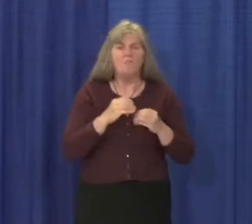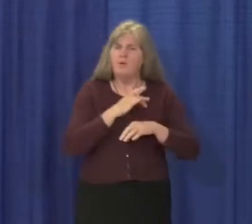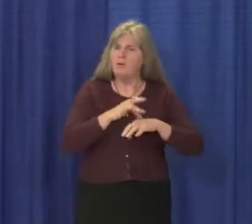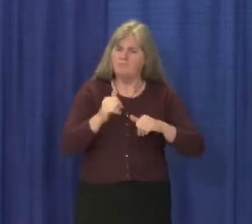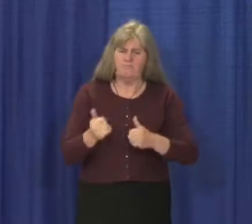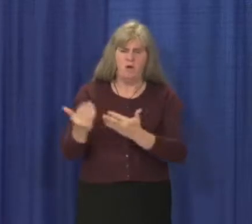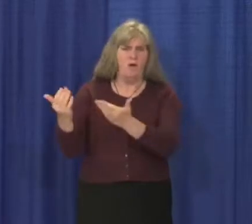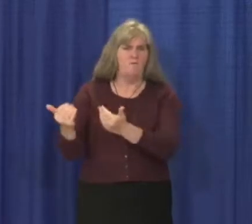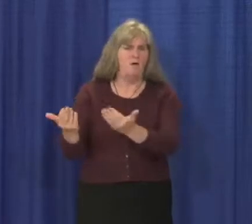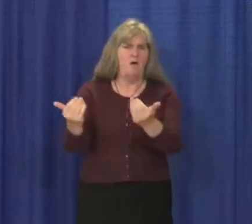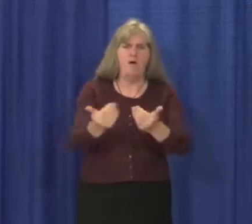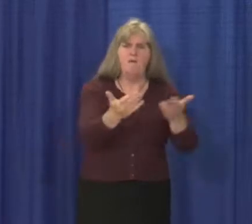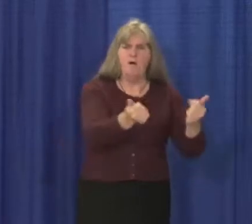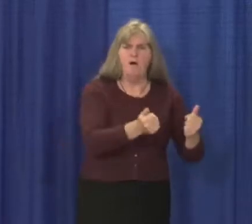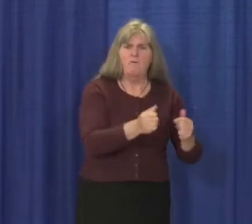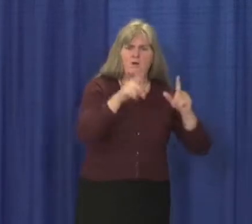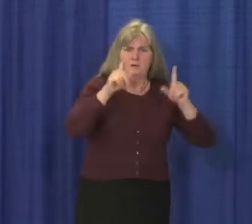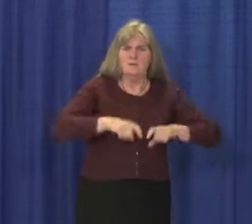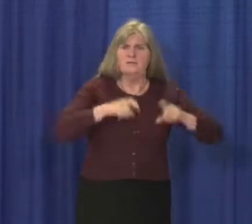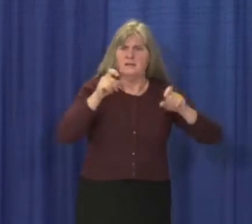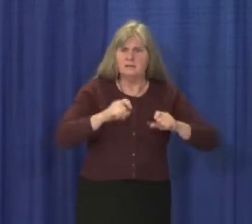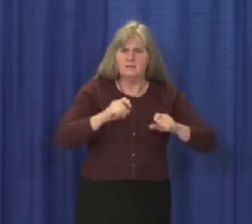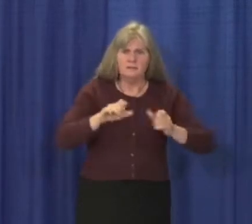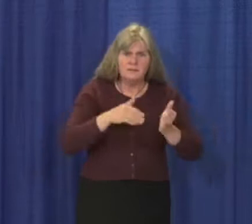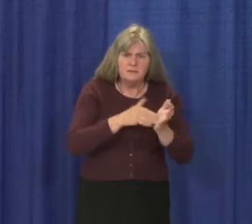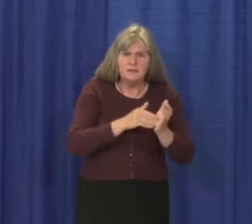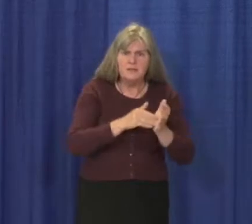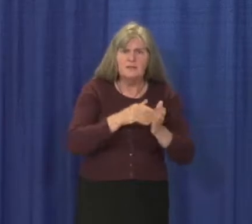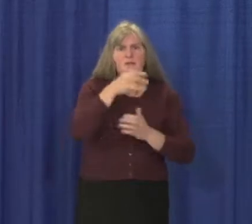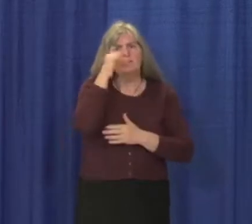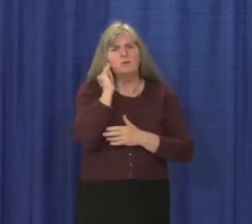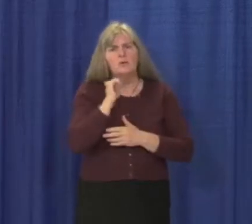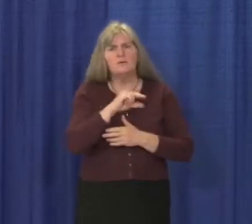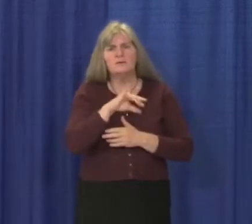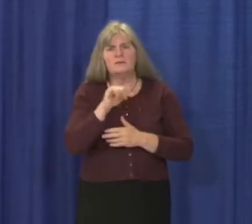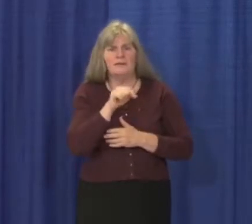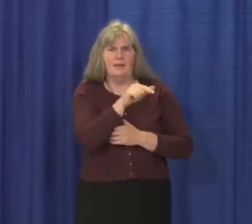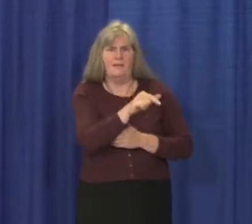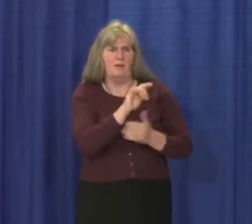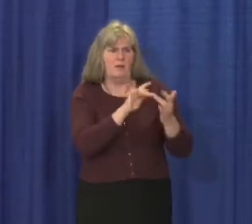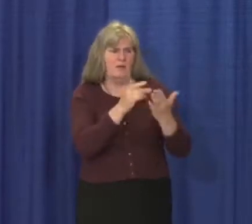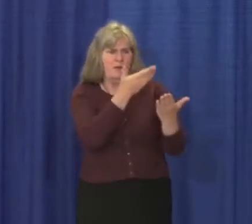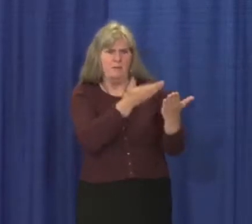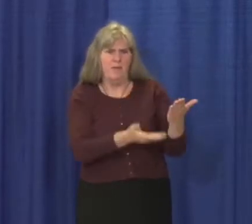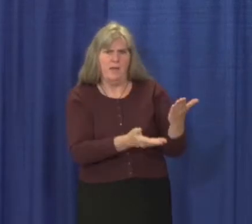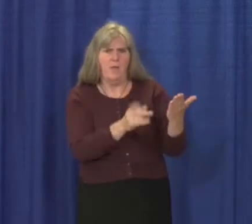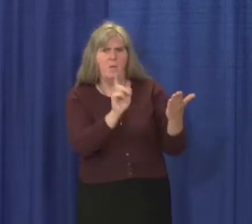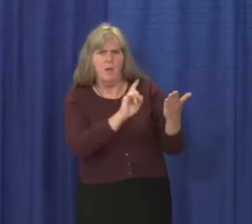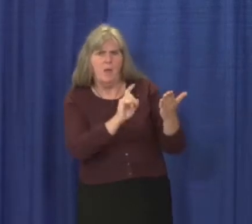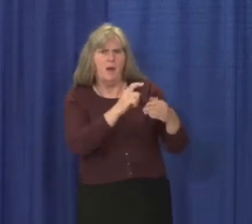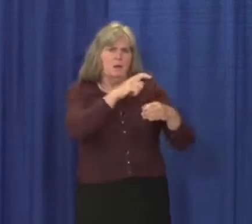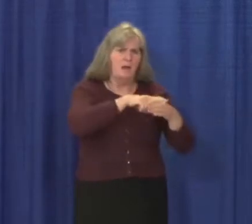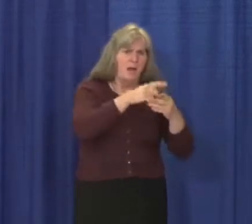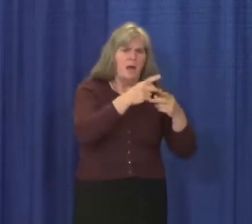accessible and you can find information on YUKON.ca. We have been deploying rapid